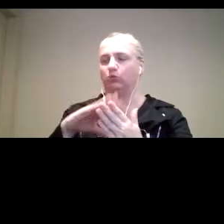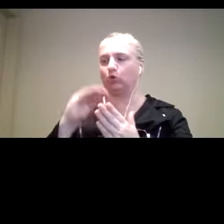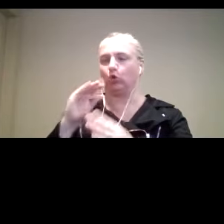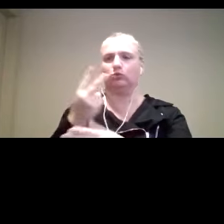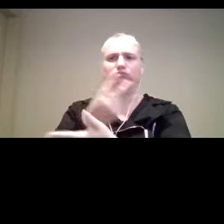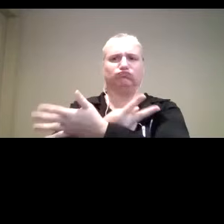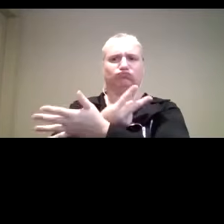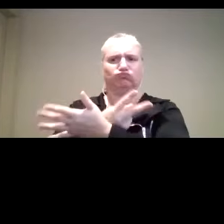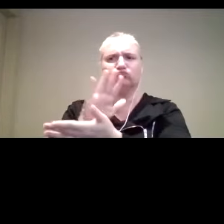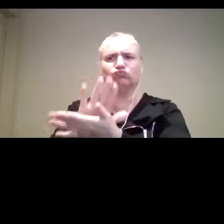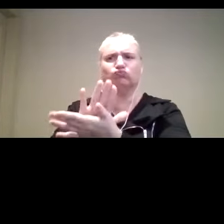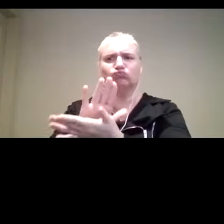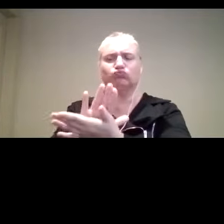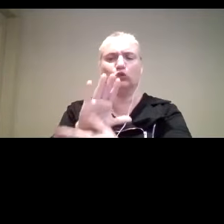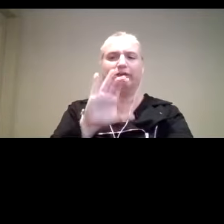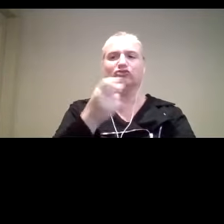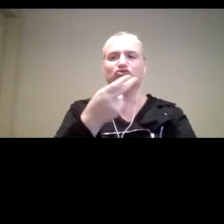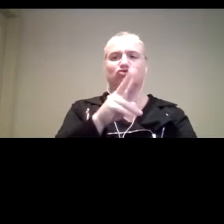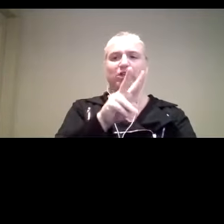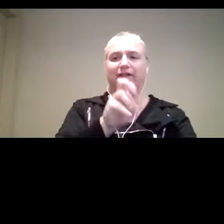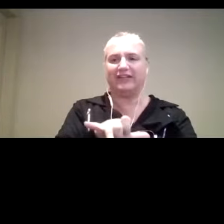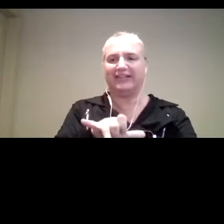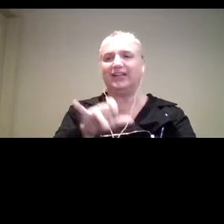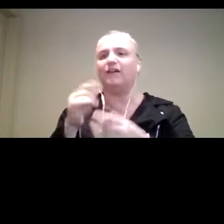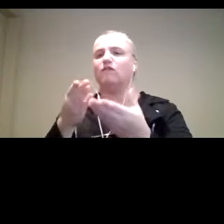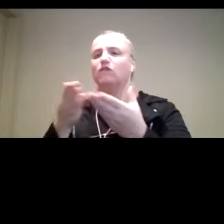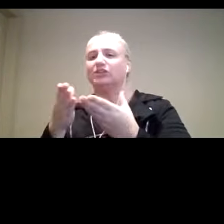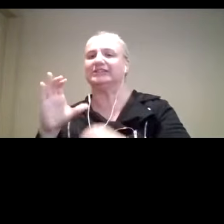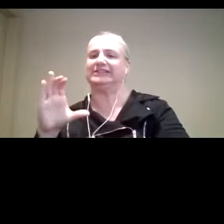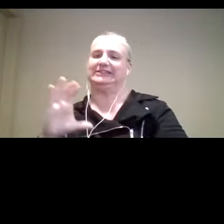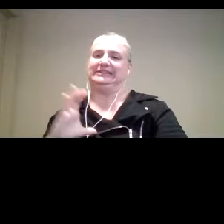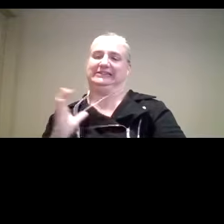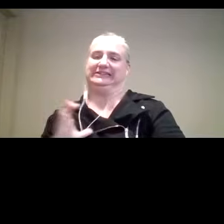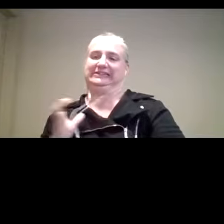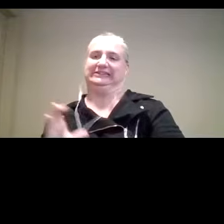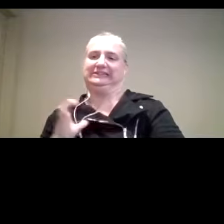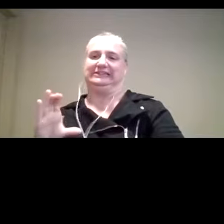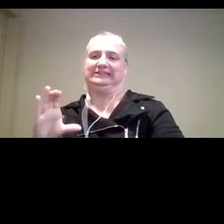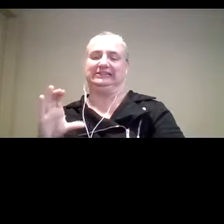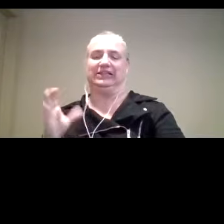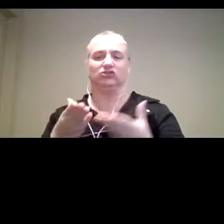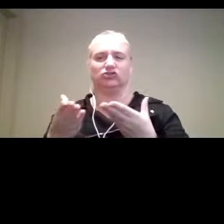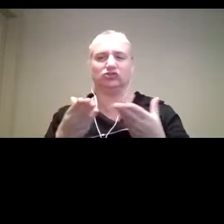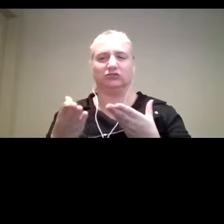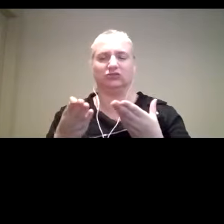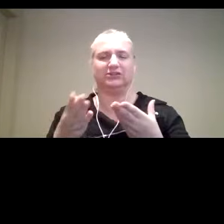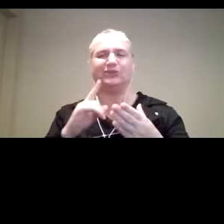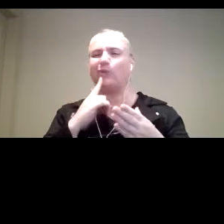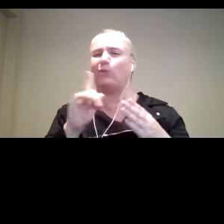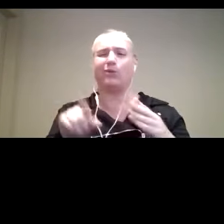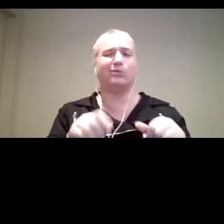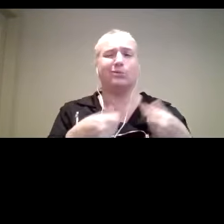is Chevy versus Cadillac services. That we only needed to provide the basics